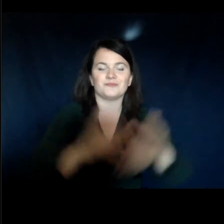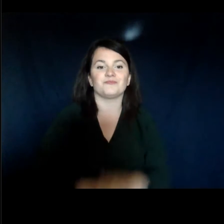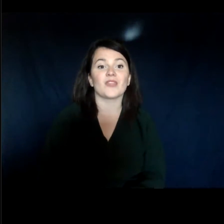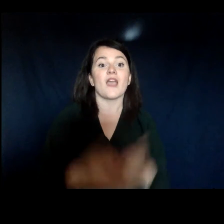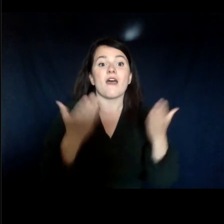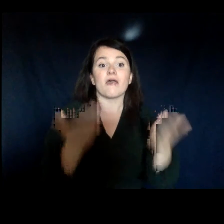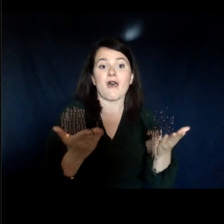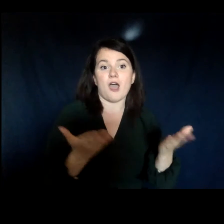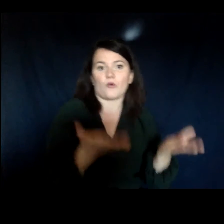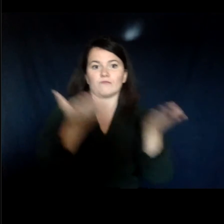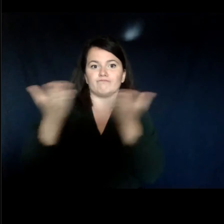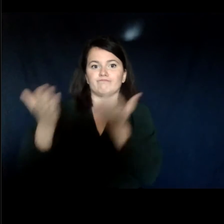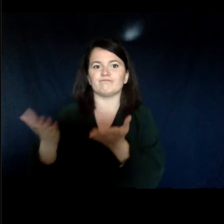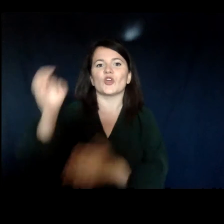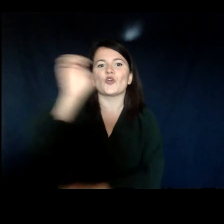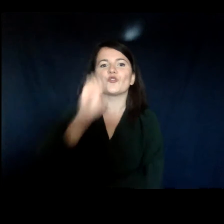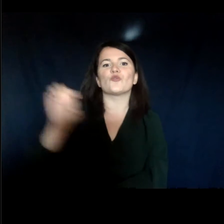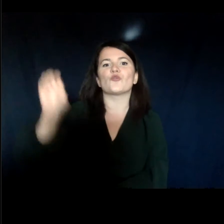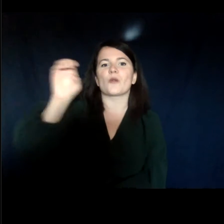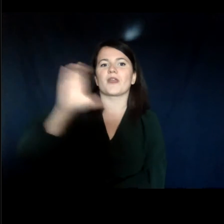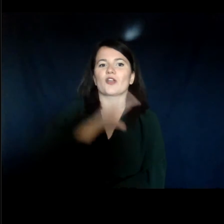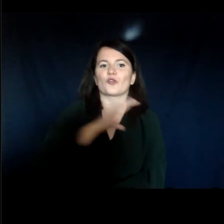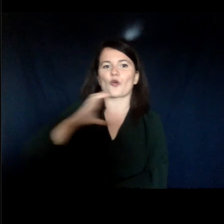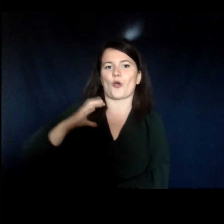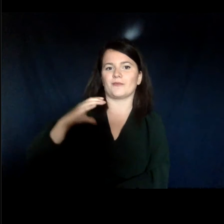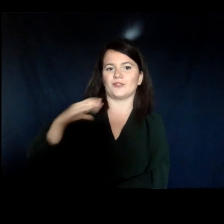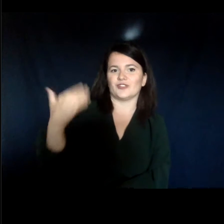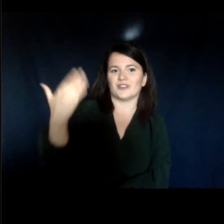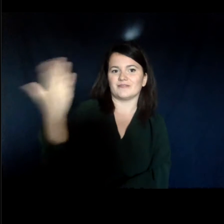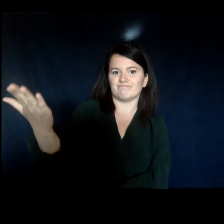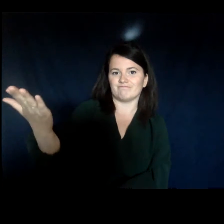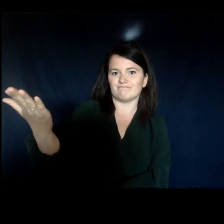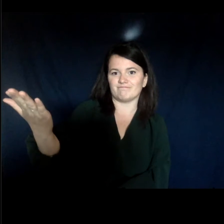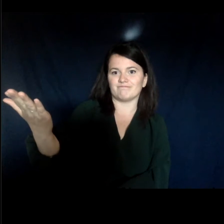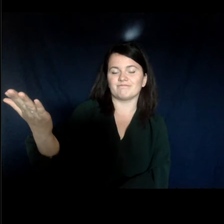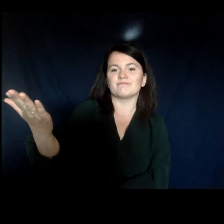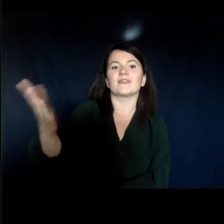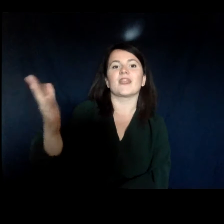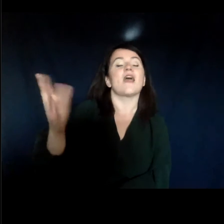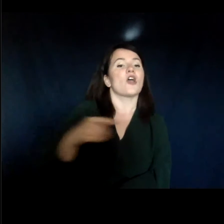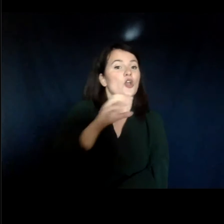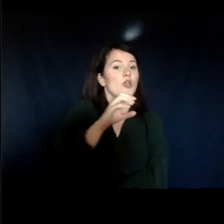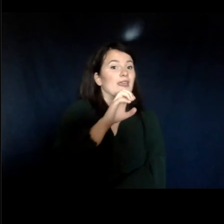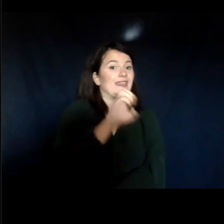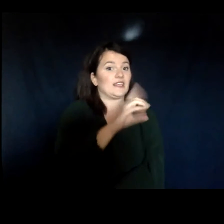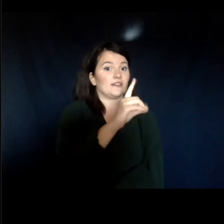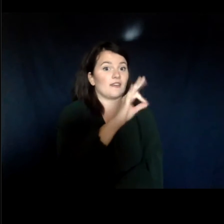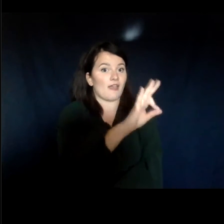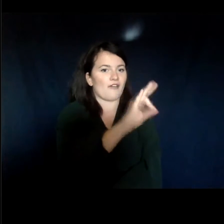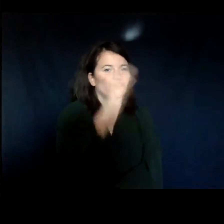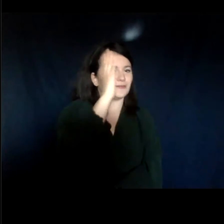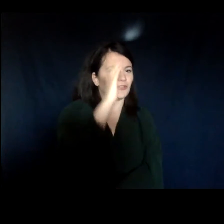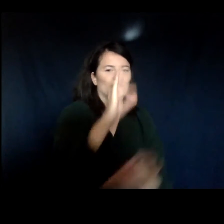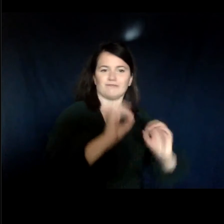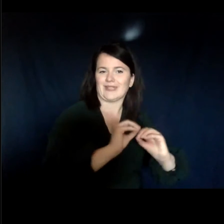This was a very clear message sent from the EDF, from its president. Now we'll to give the floor to Emmanuelle Grange,